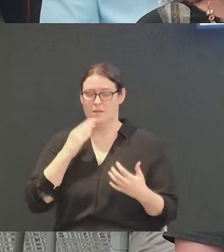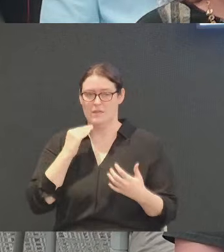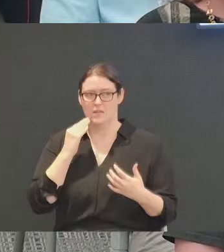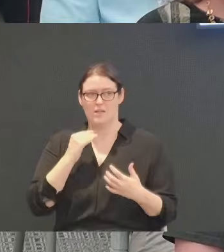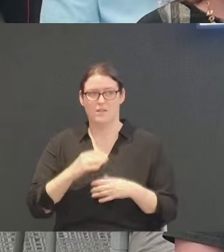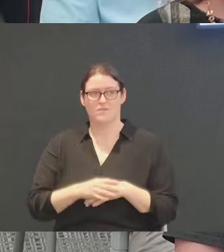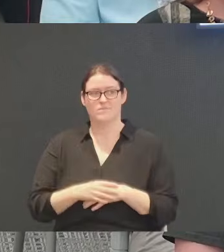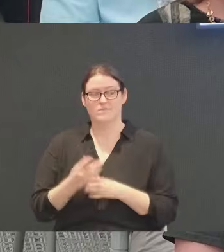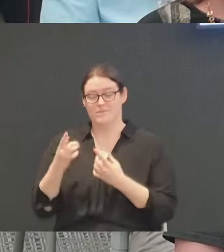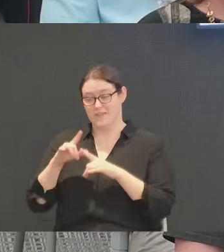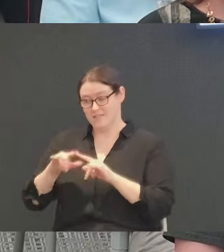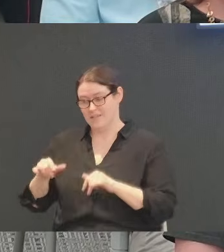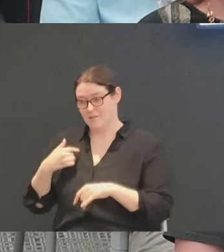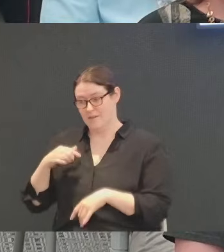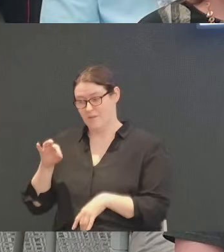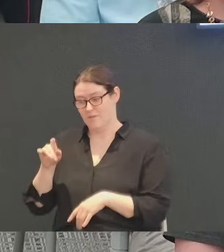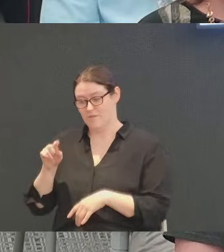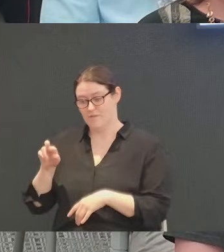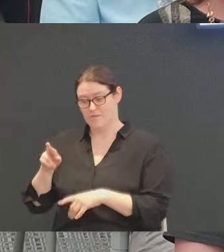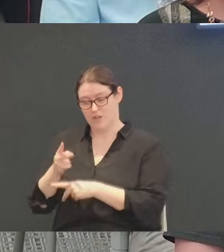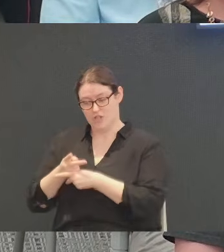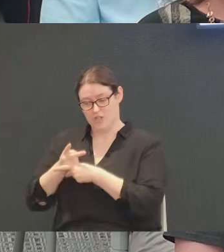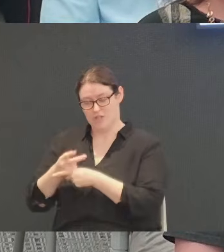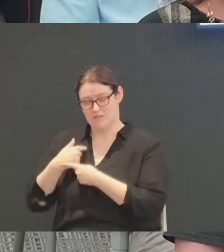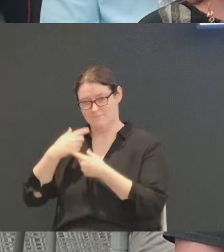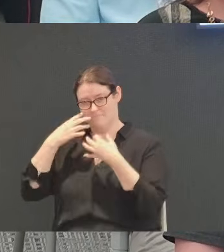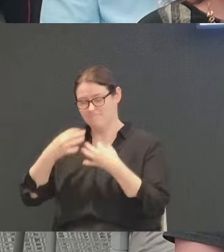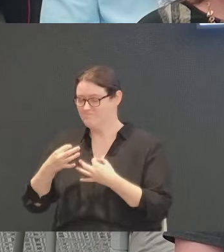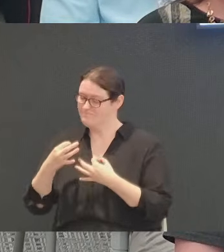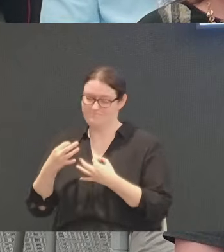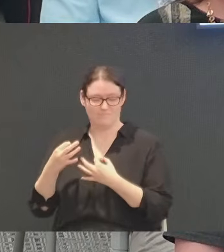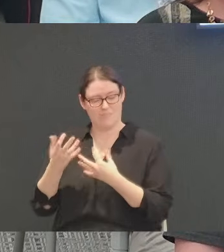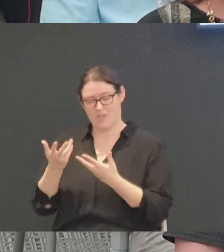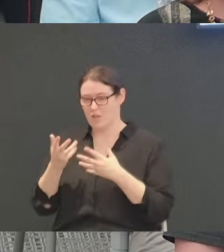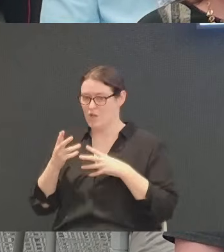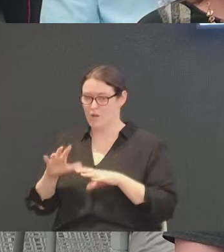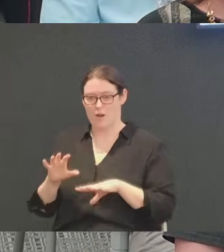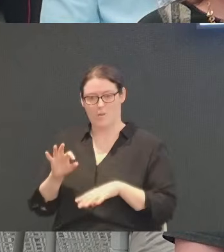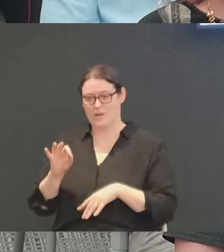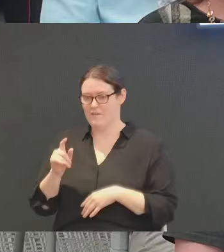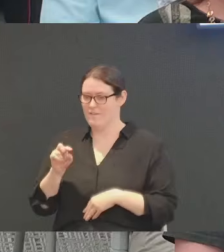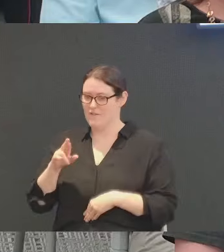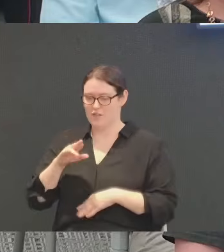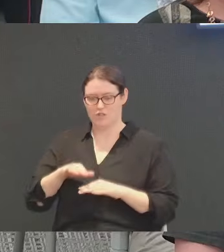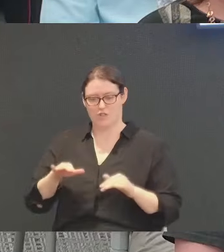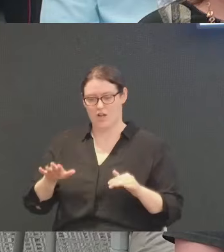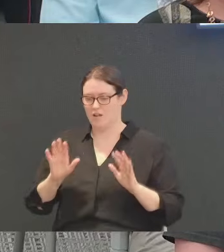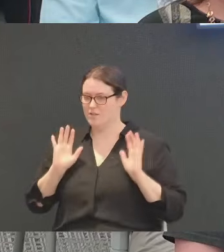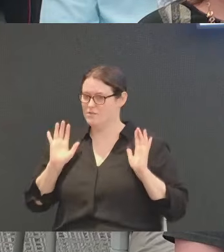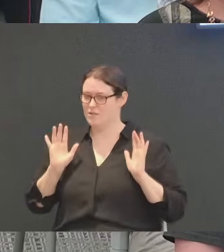foster care decided that I did not want to be a foster child and I did not want to have my